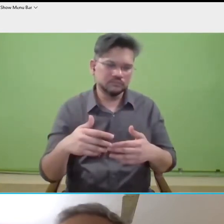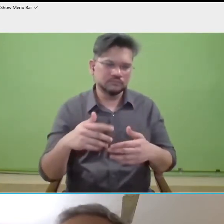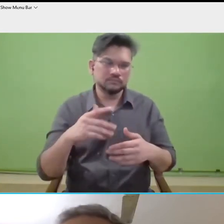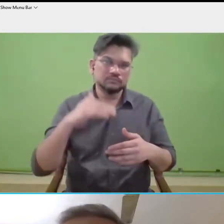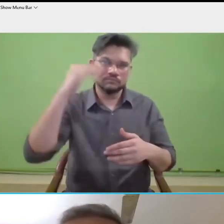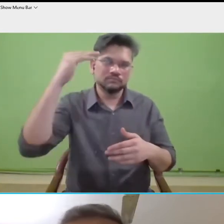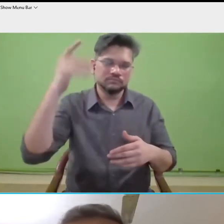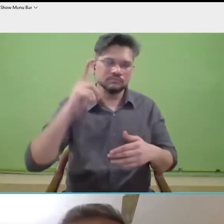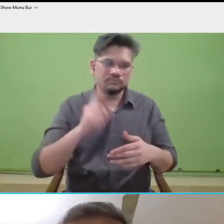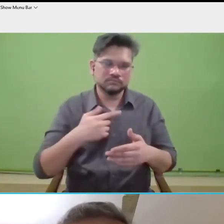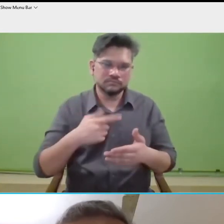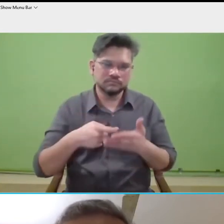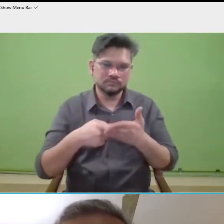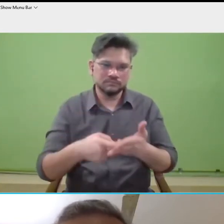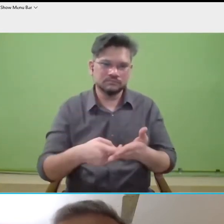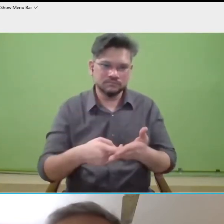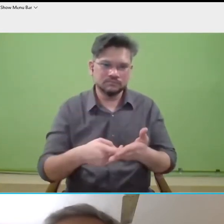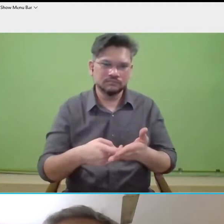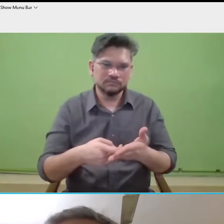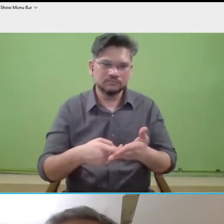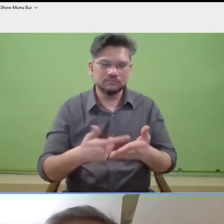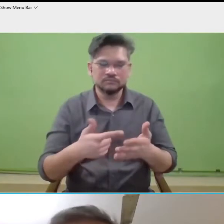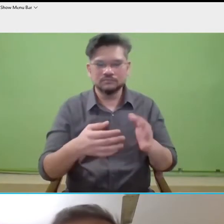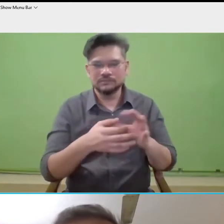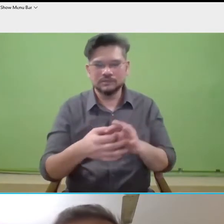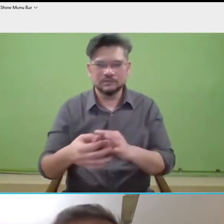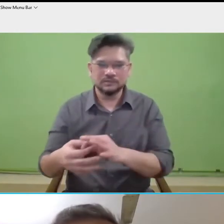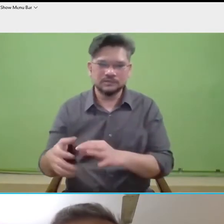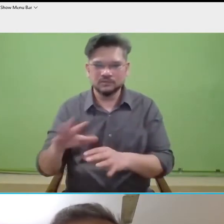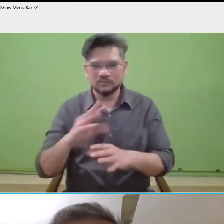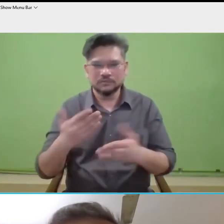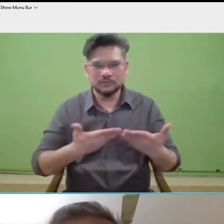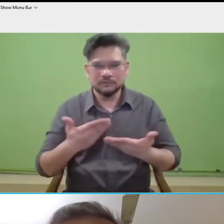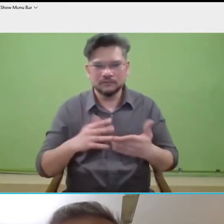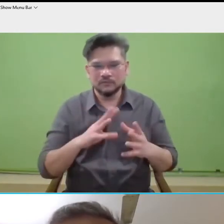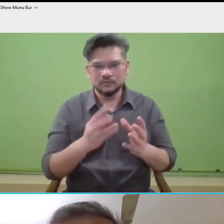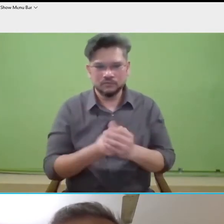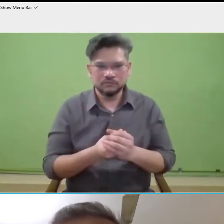and all the morality is based on that very much of that a lot of that we get from